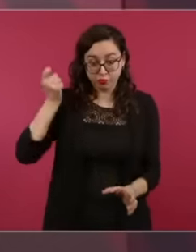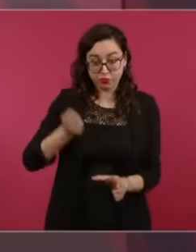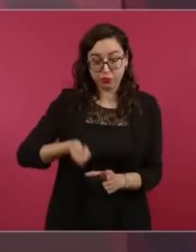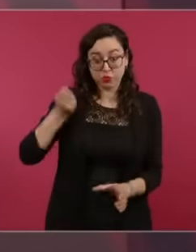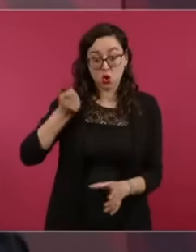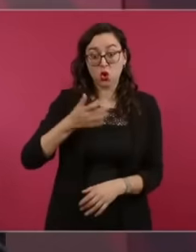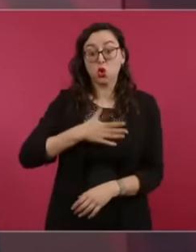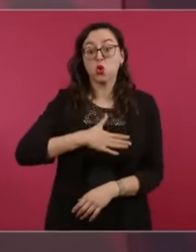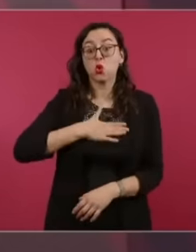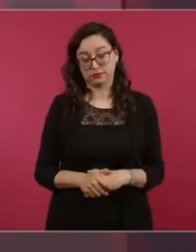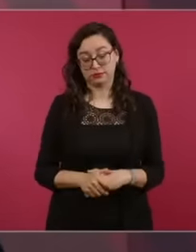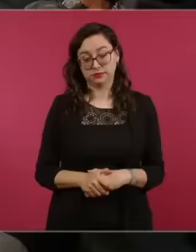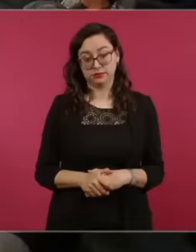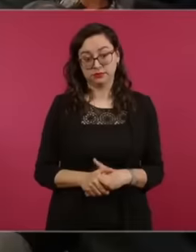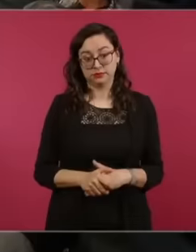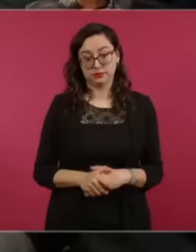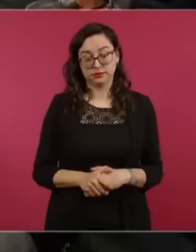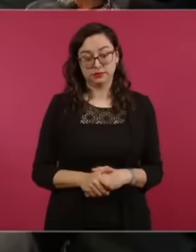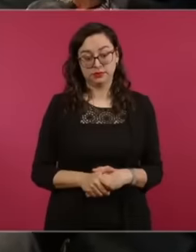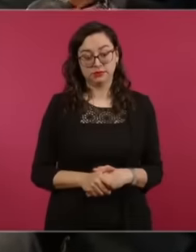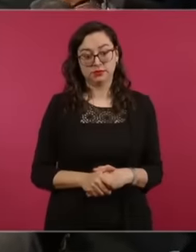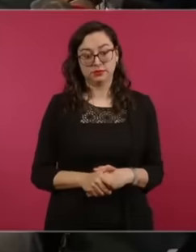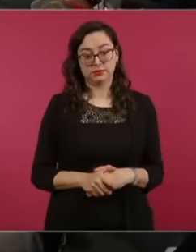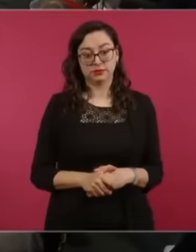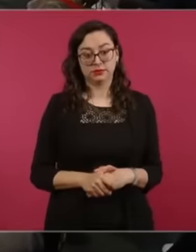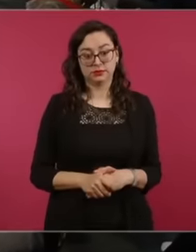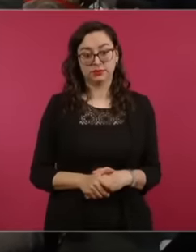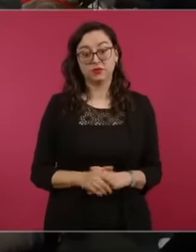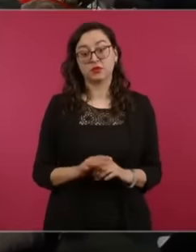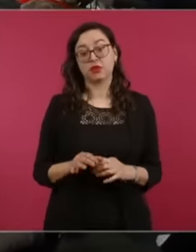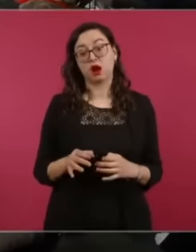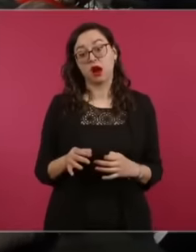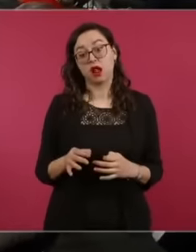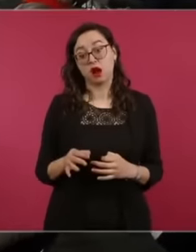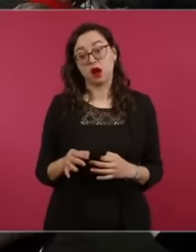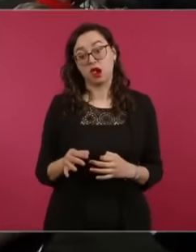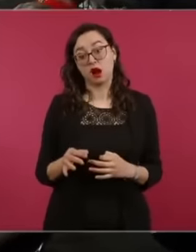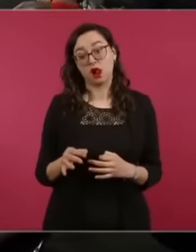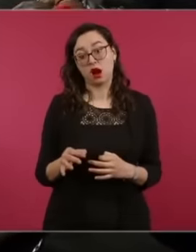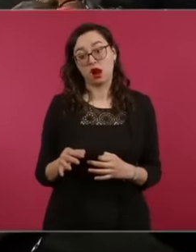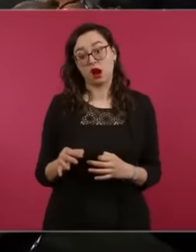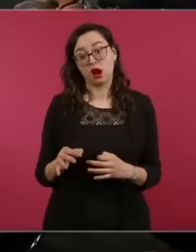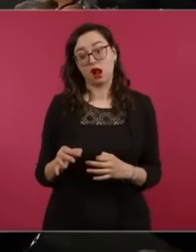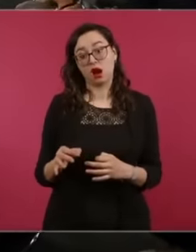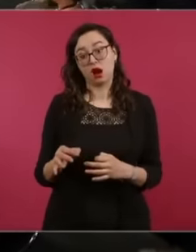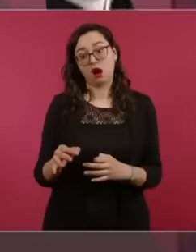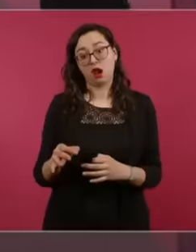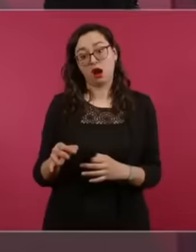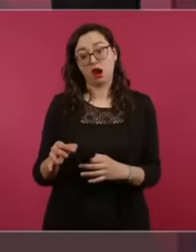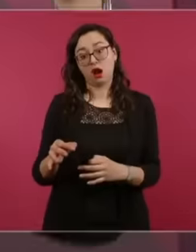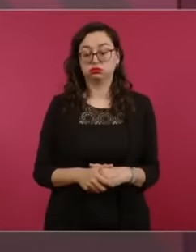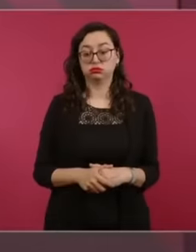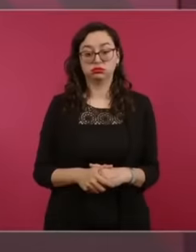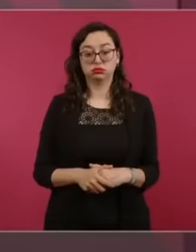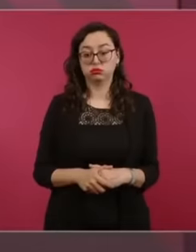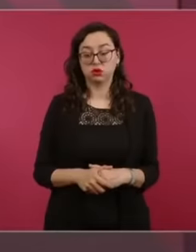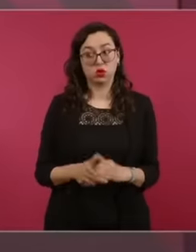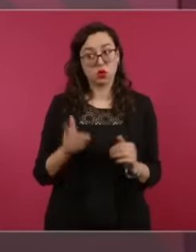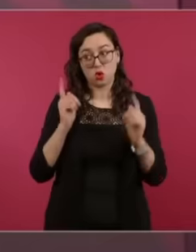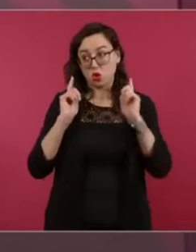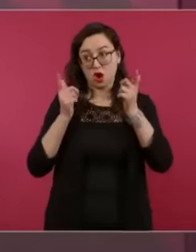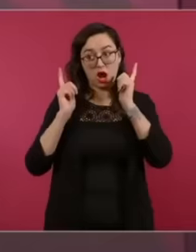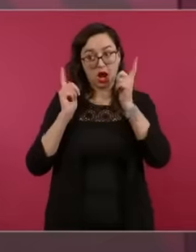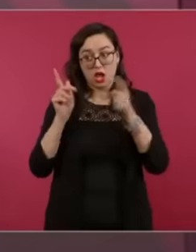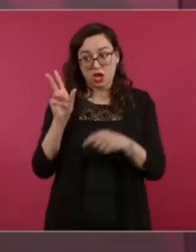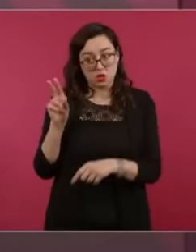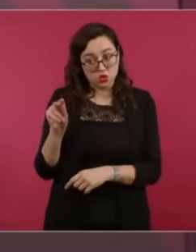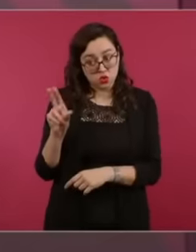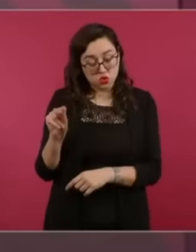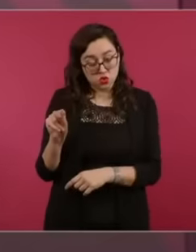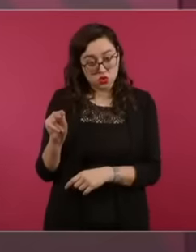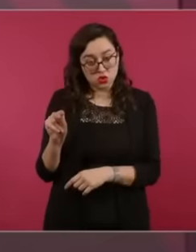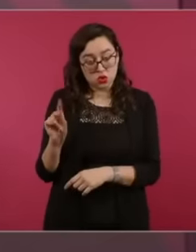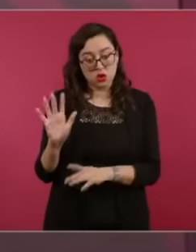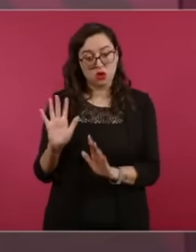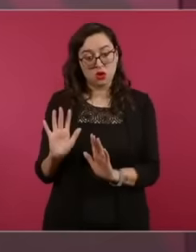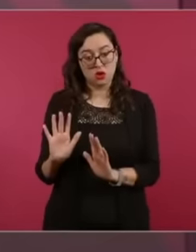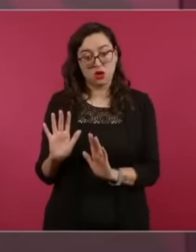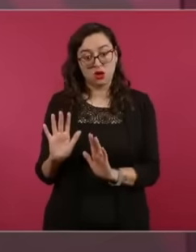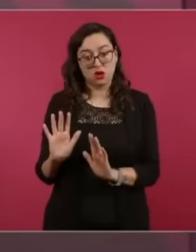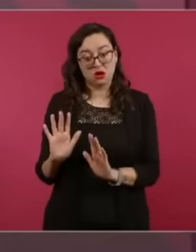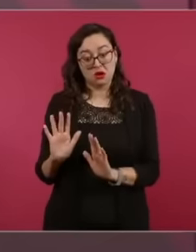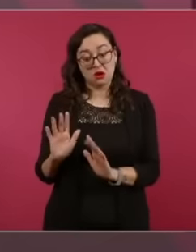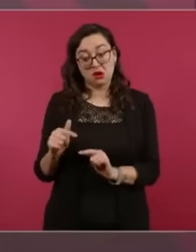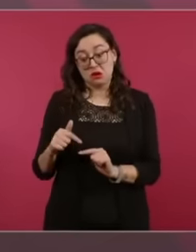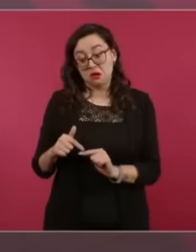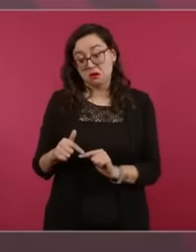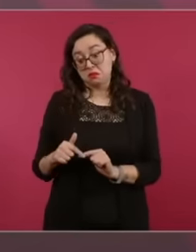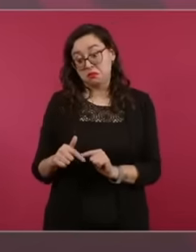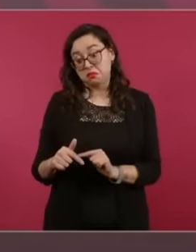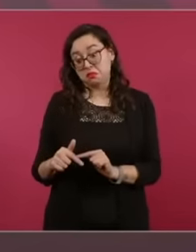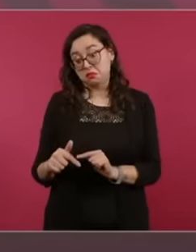expeditious justice, that delaying tactics will not continue to be applied, and that my government ends and that